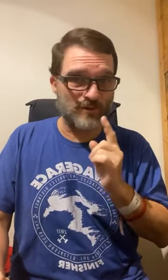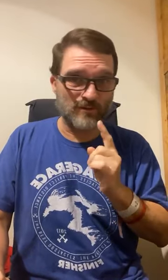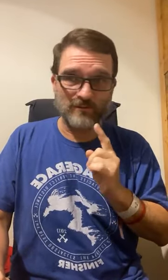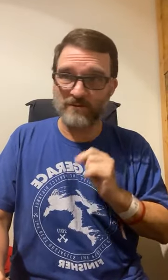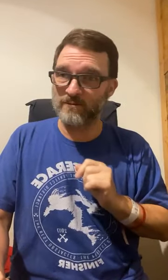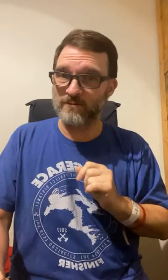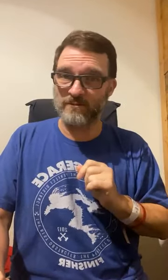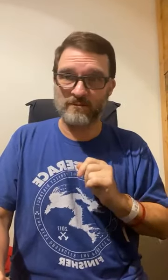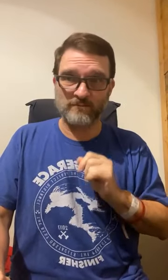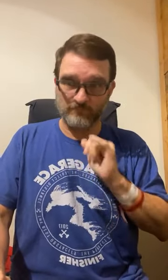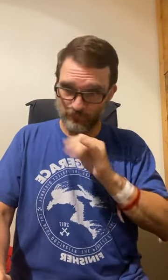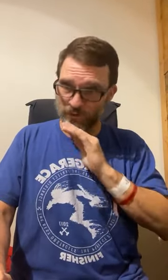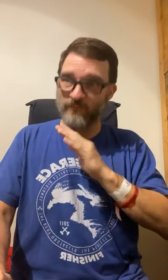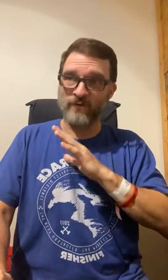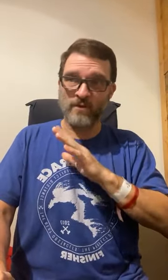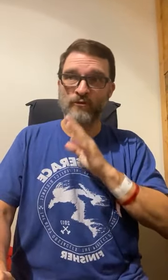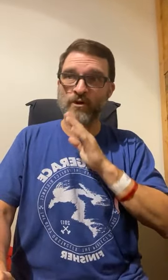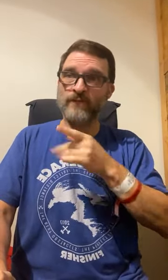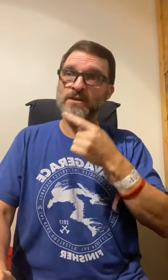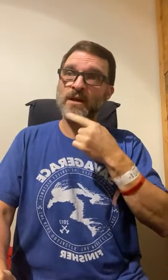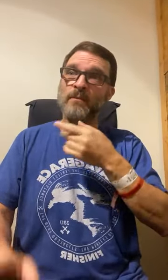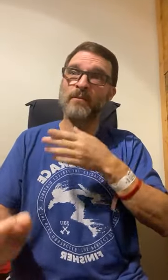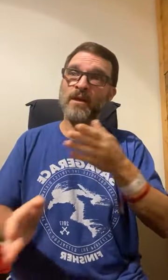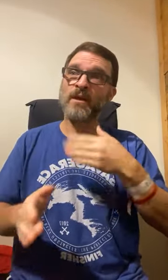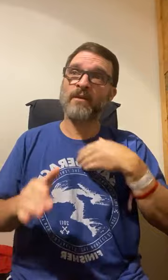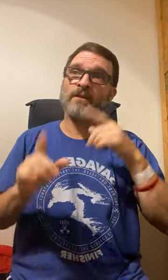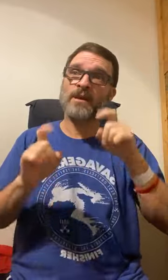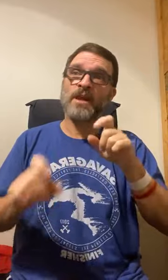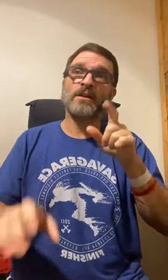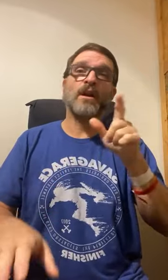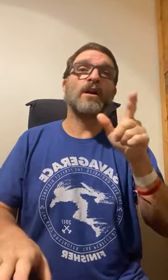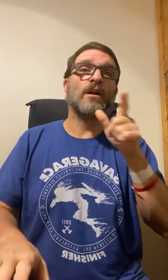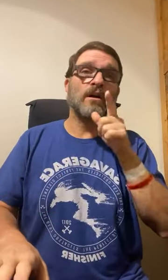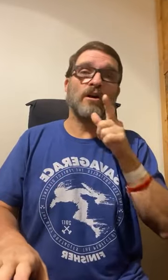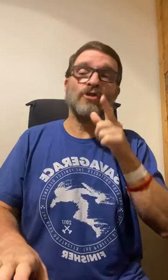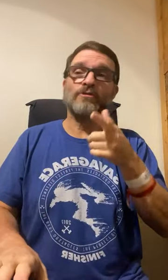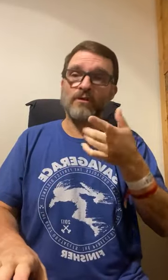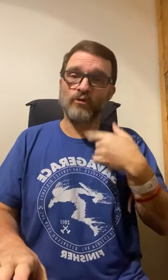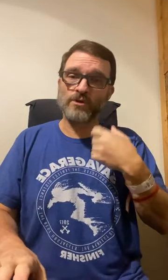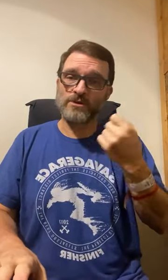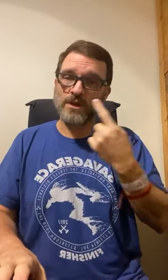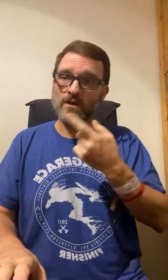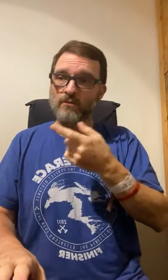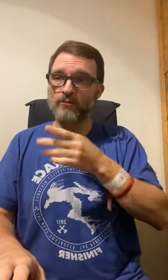Just breakfast, it's fine If you plan to have a test at lunch,